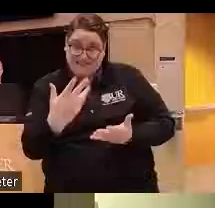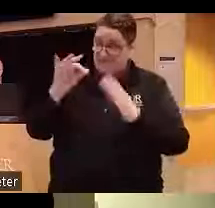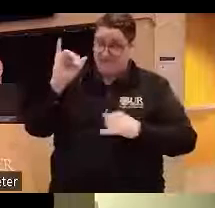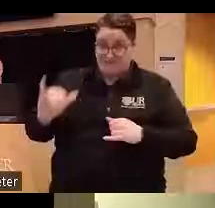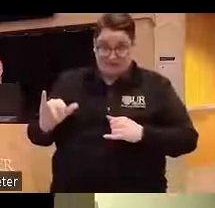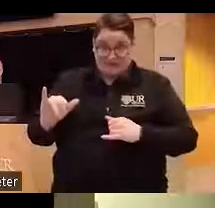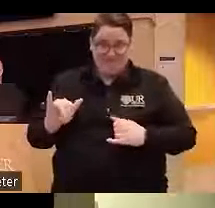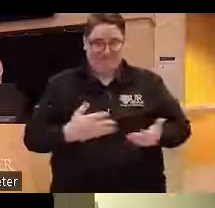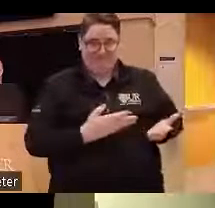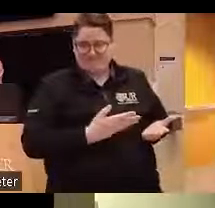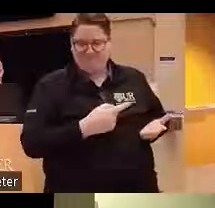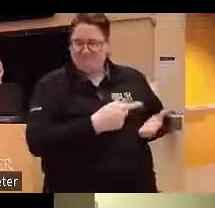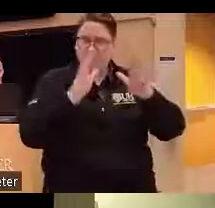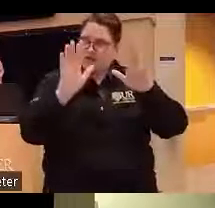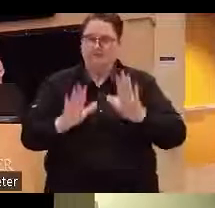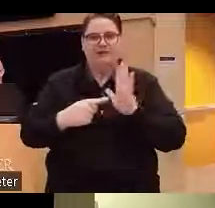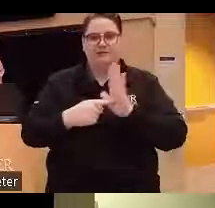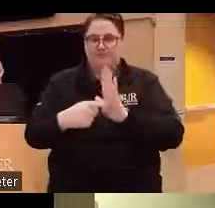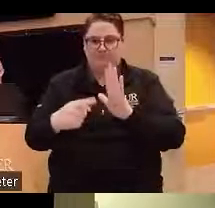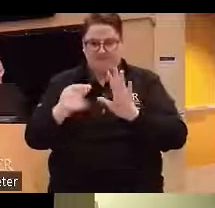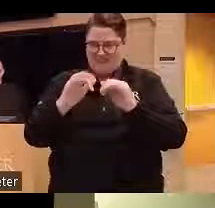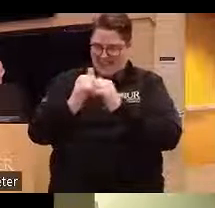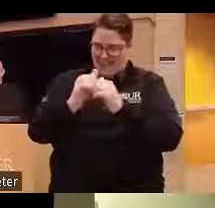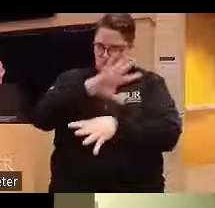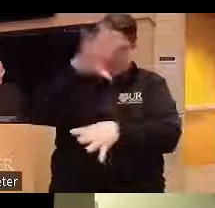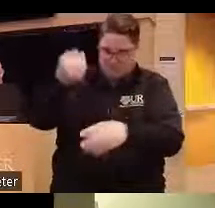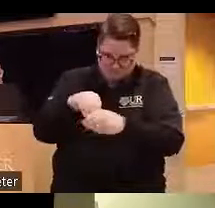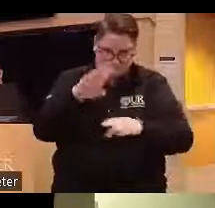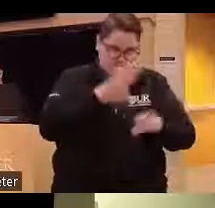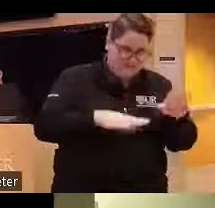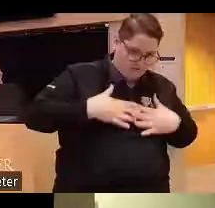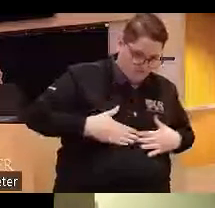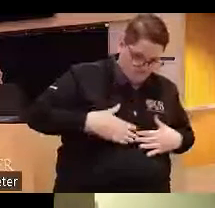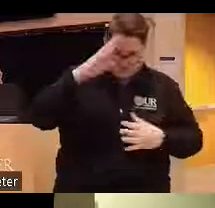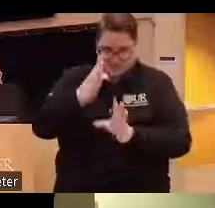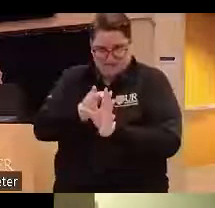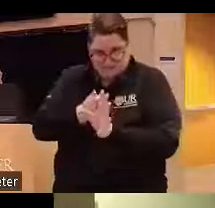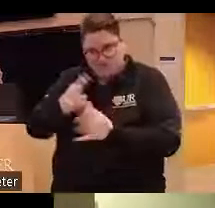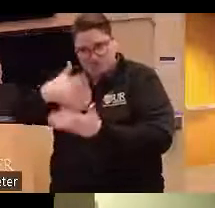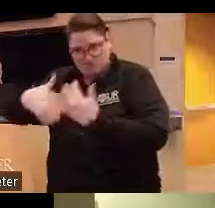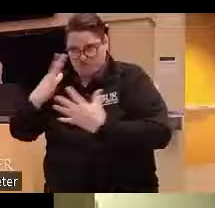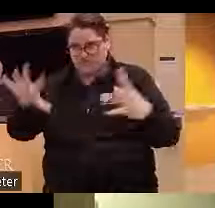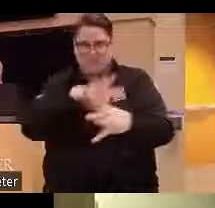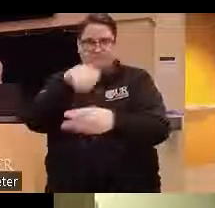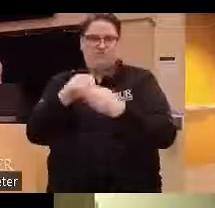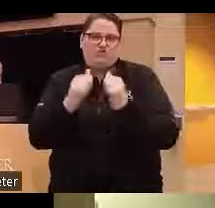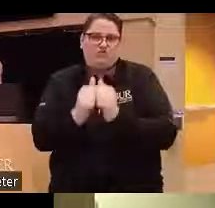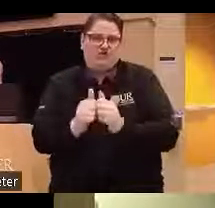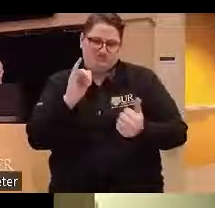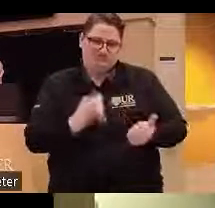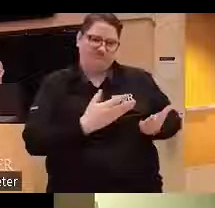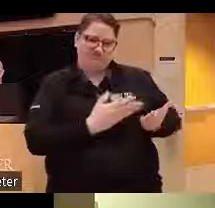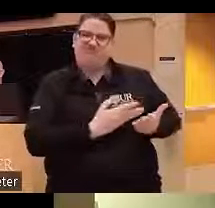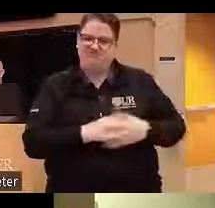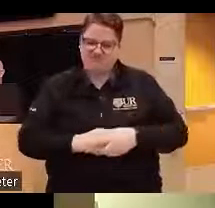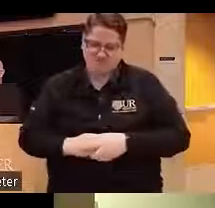um I think this is um really creative example of what that can look like um really as you know uh